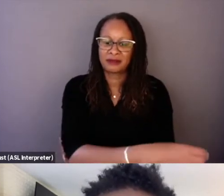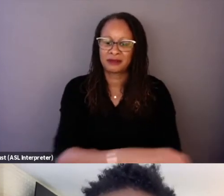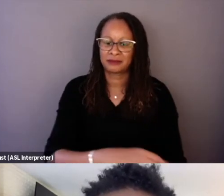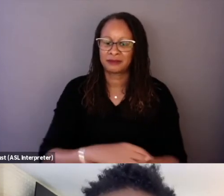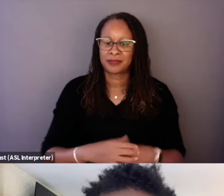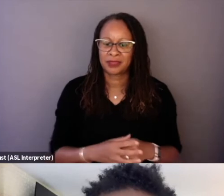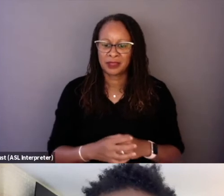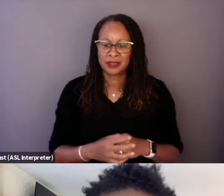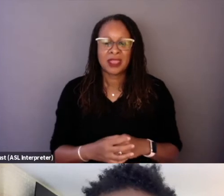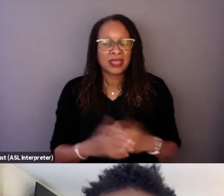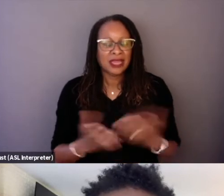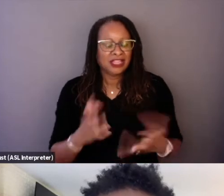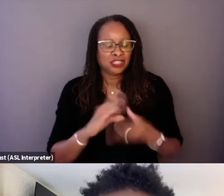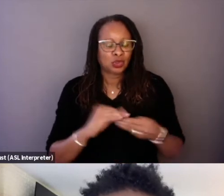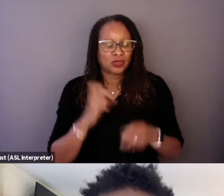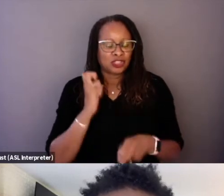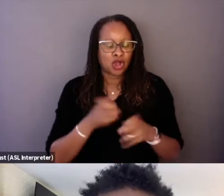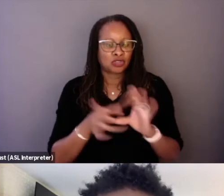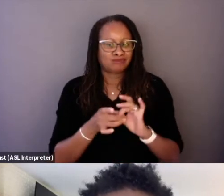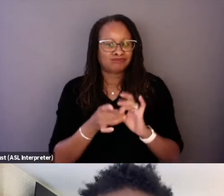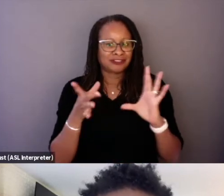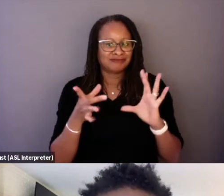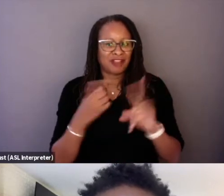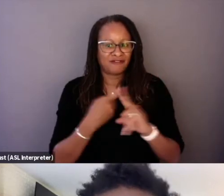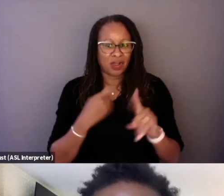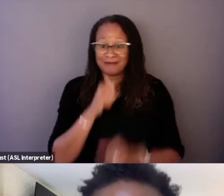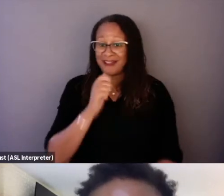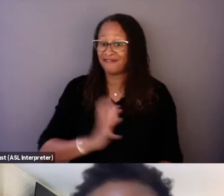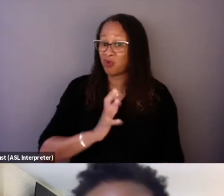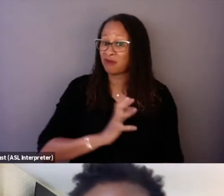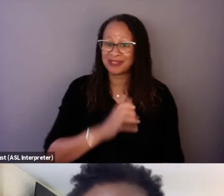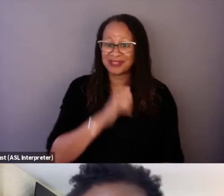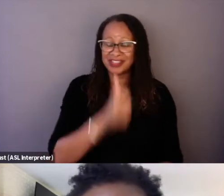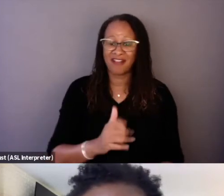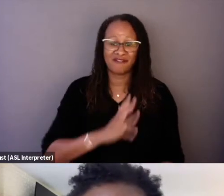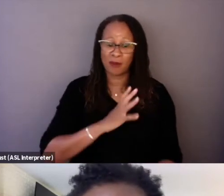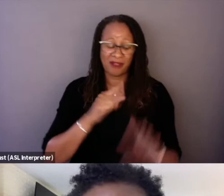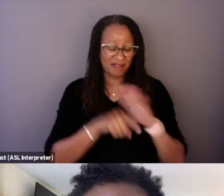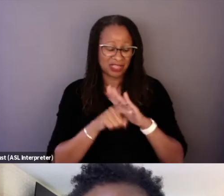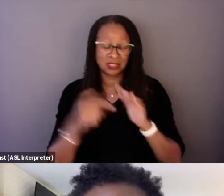to kind of step away from. Not formally, there isn't a formal investigation that we're doing currently,